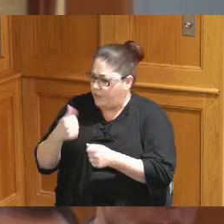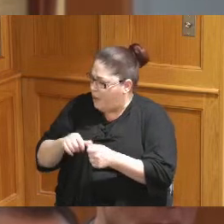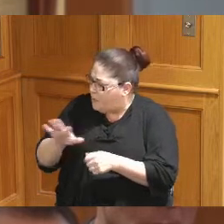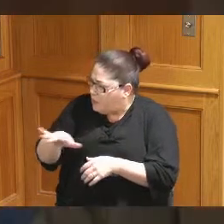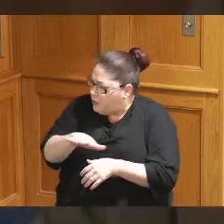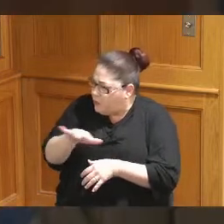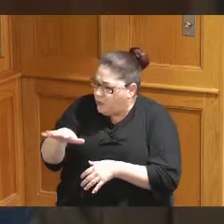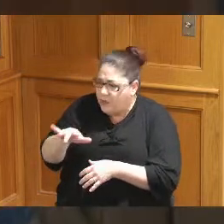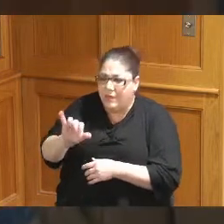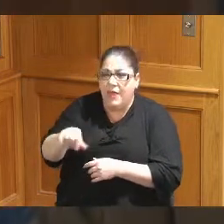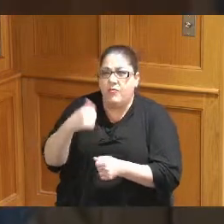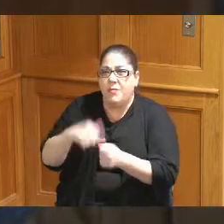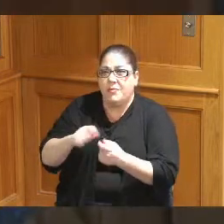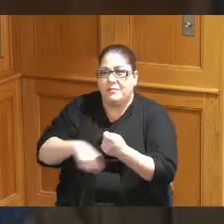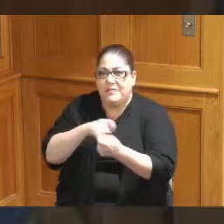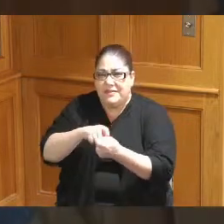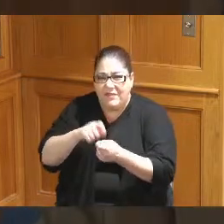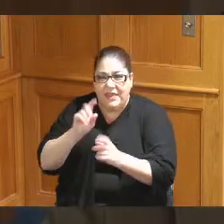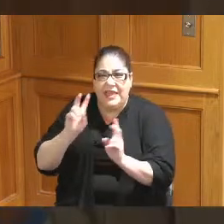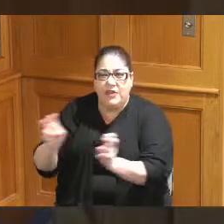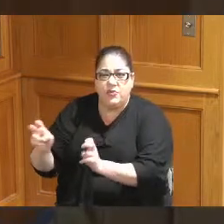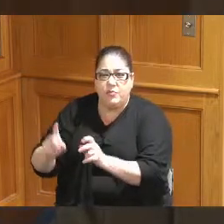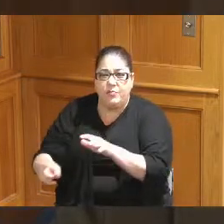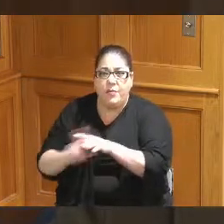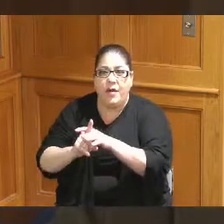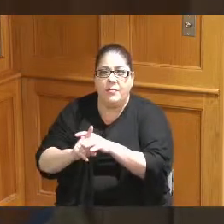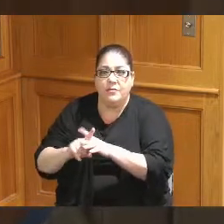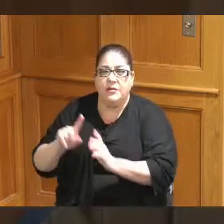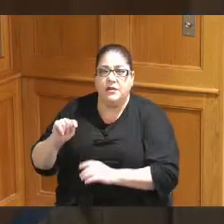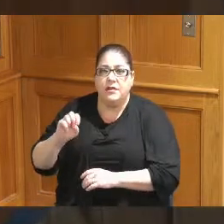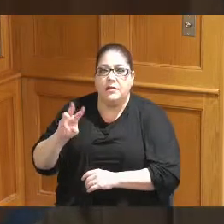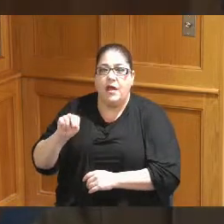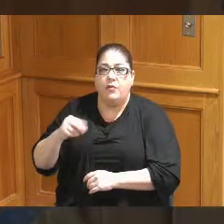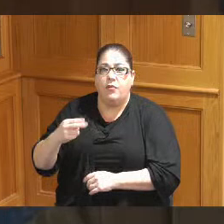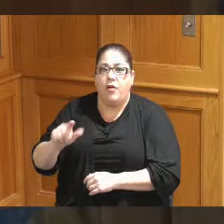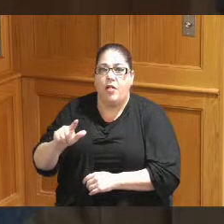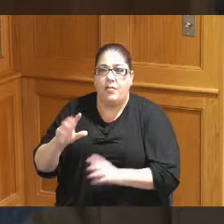know if you all remember that specific issue we have Town Hall meetings down there to talk about